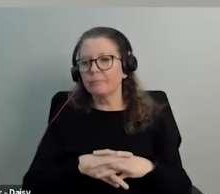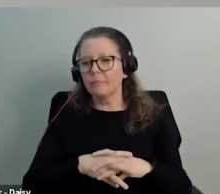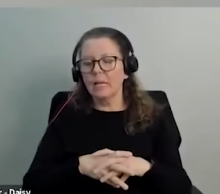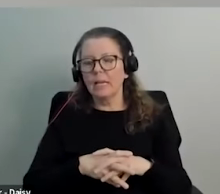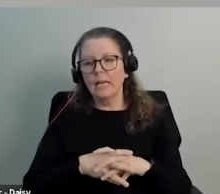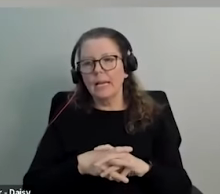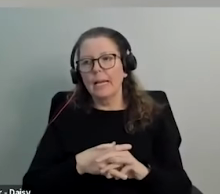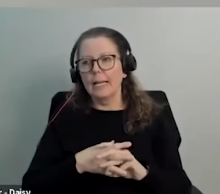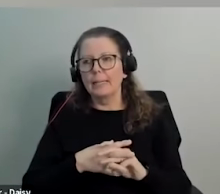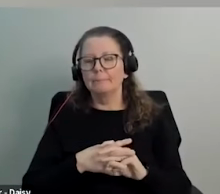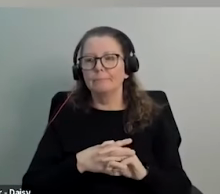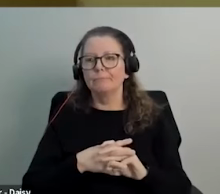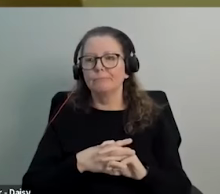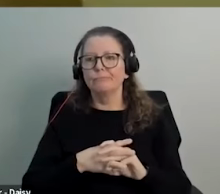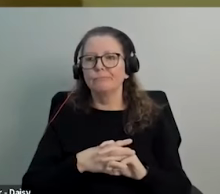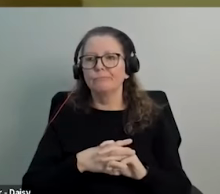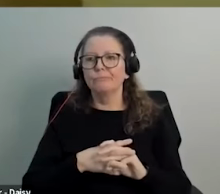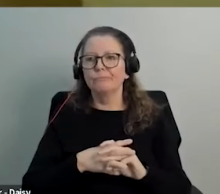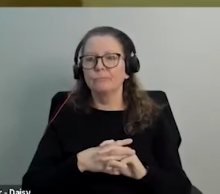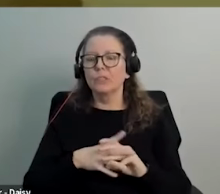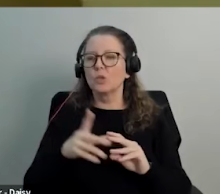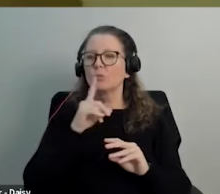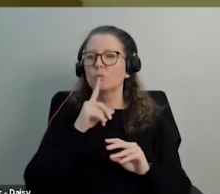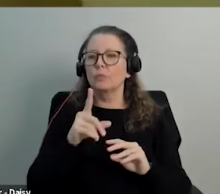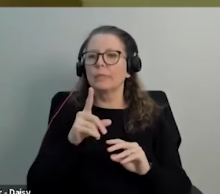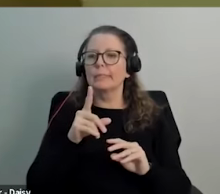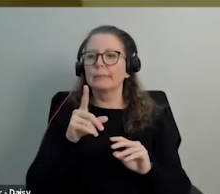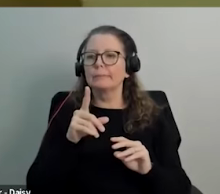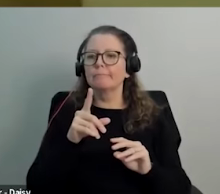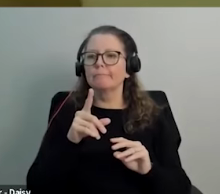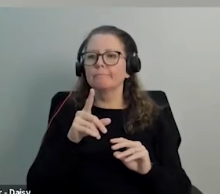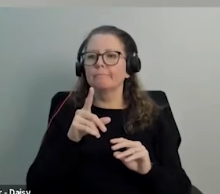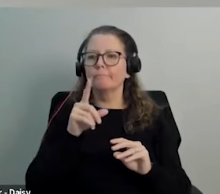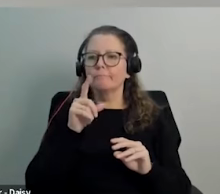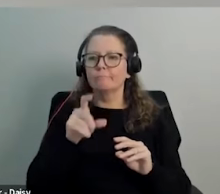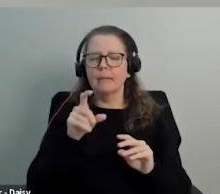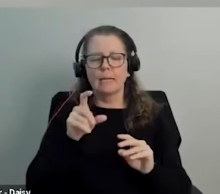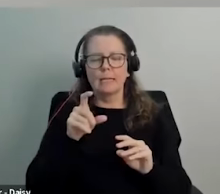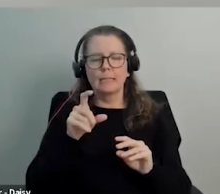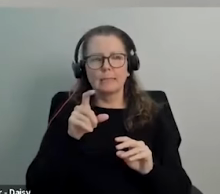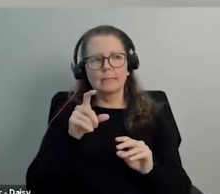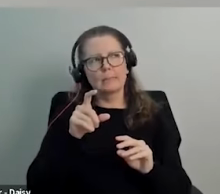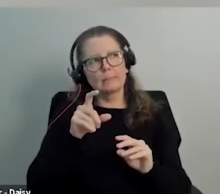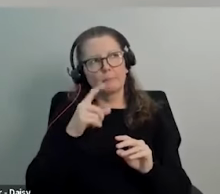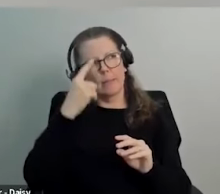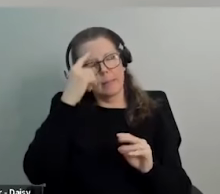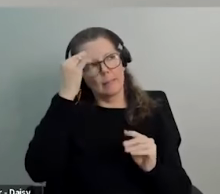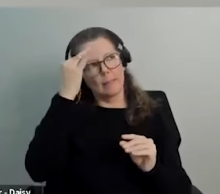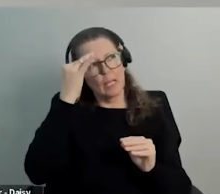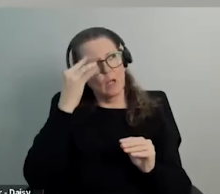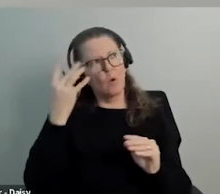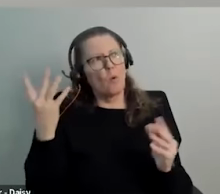to think about the different argument that will resonate most with the person who you're trying to convince.